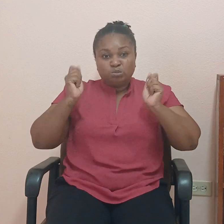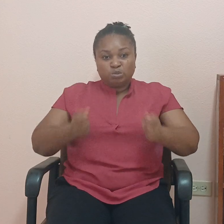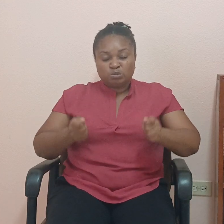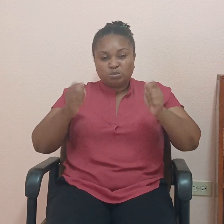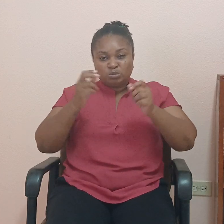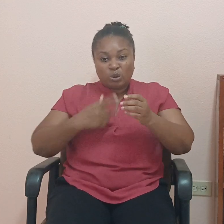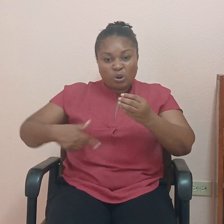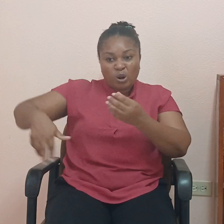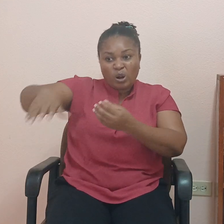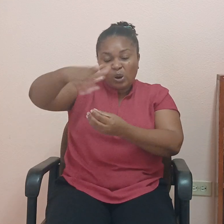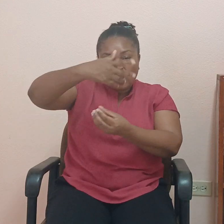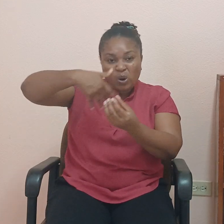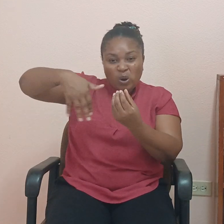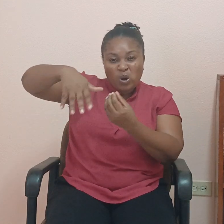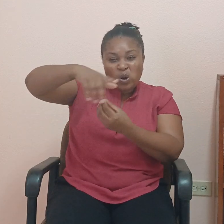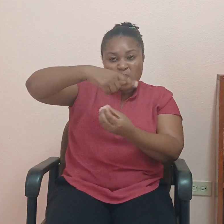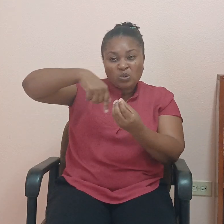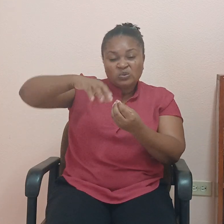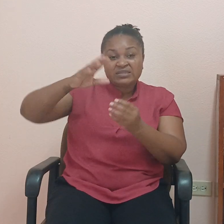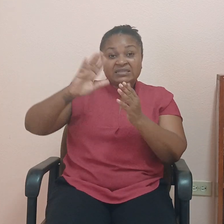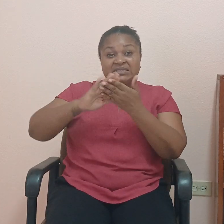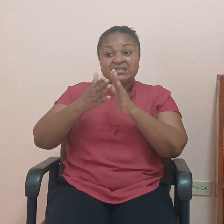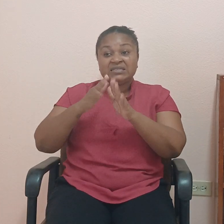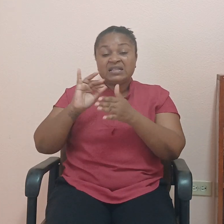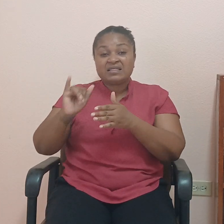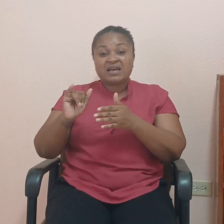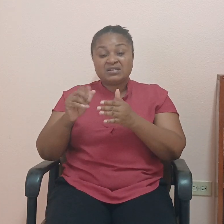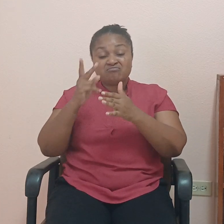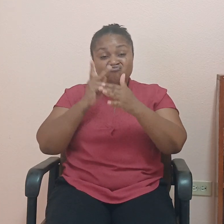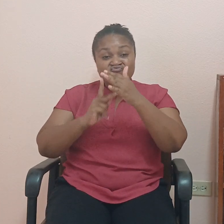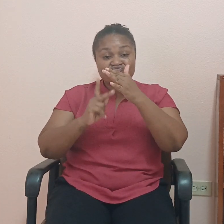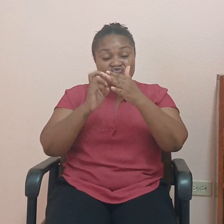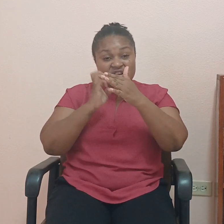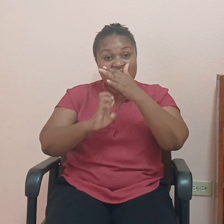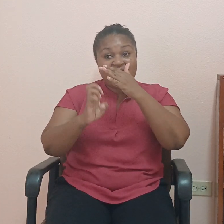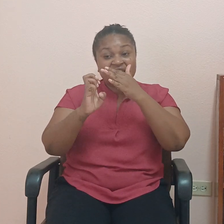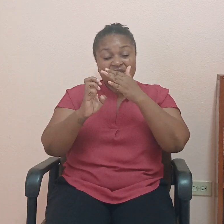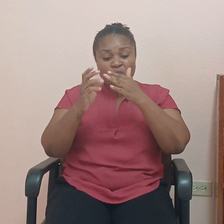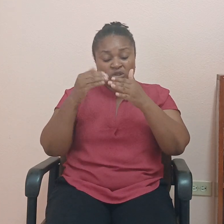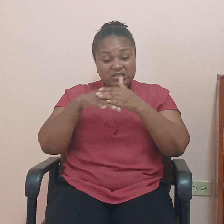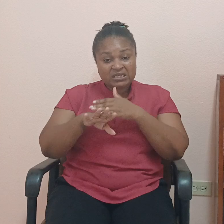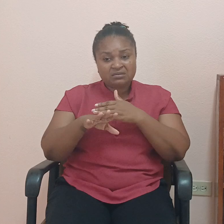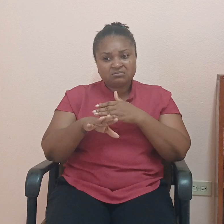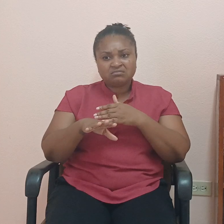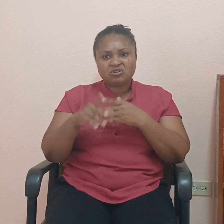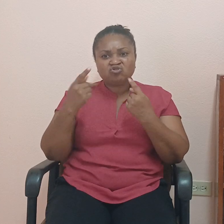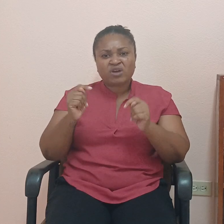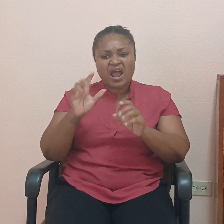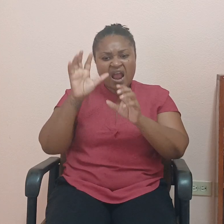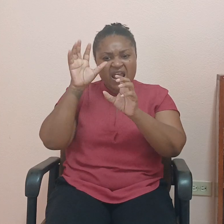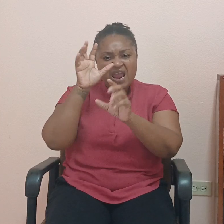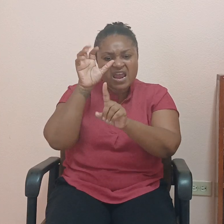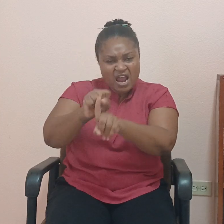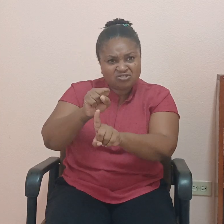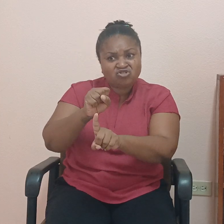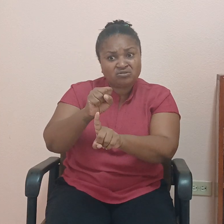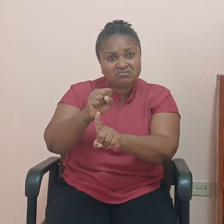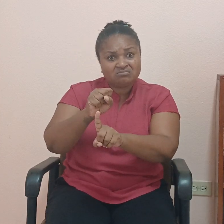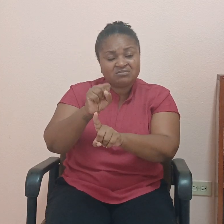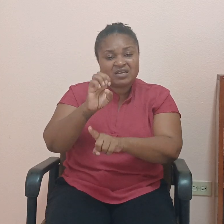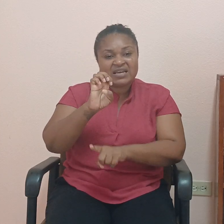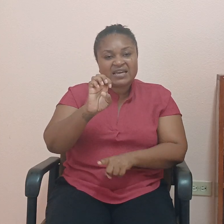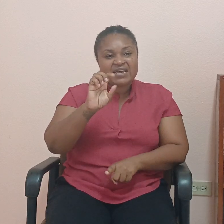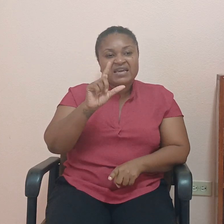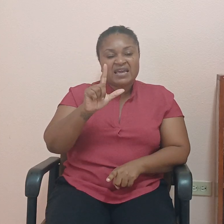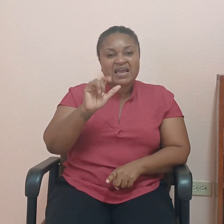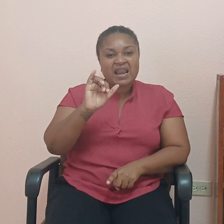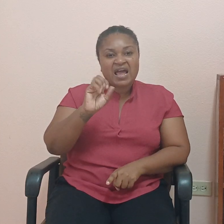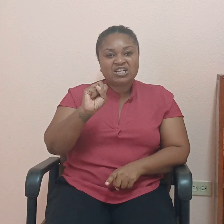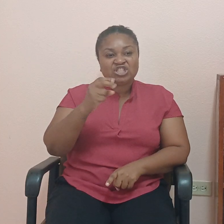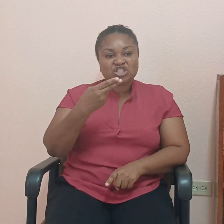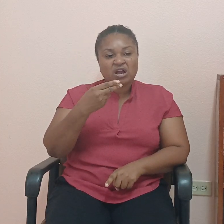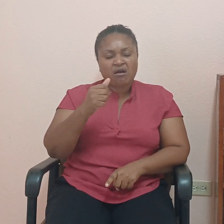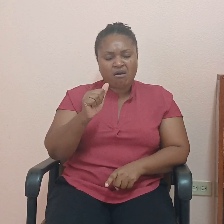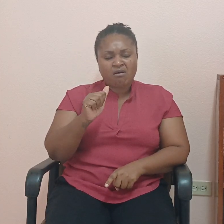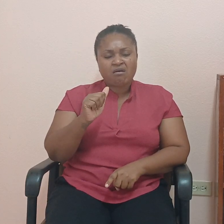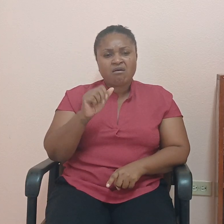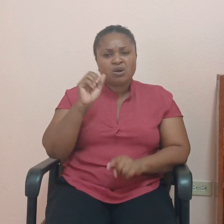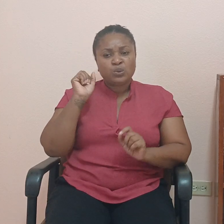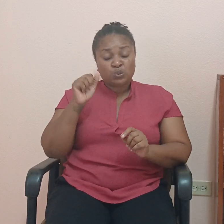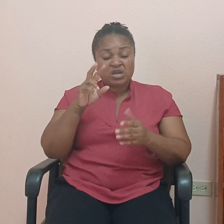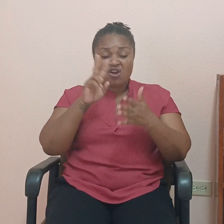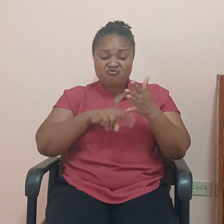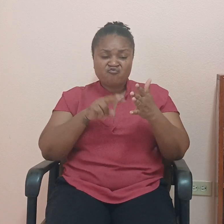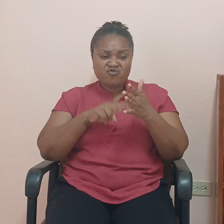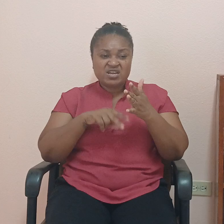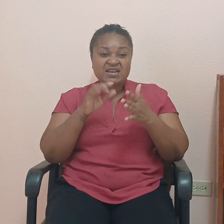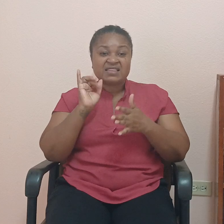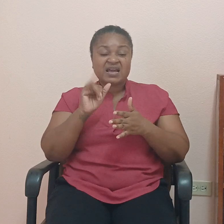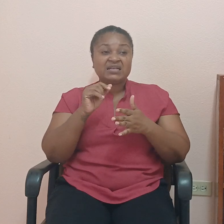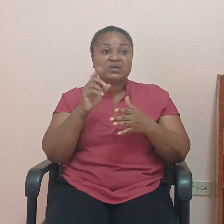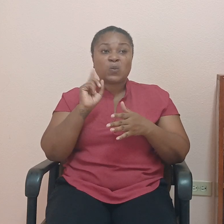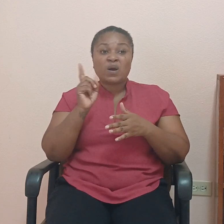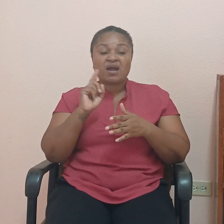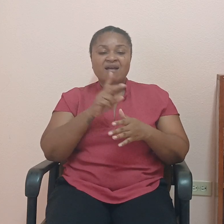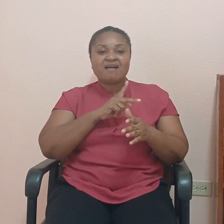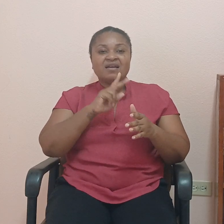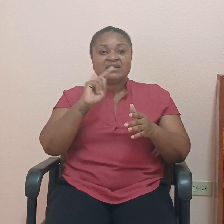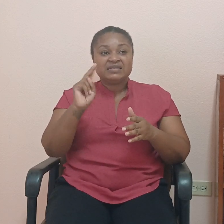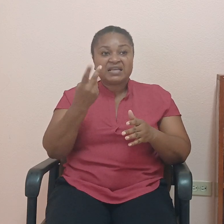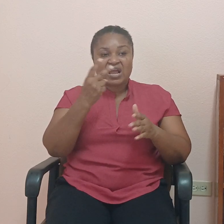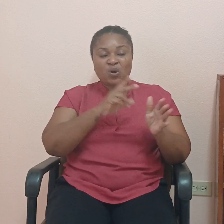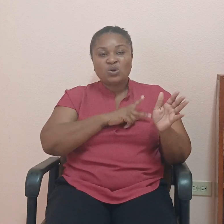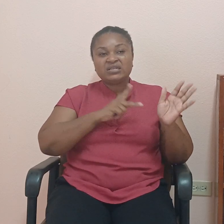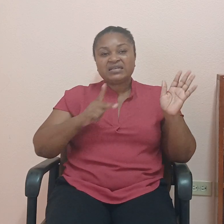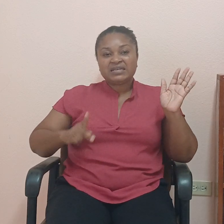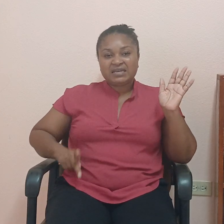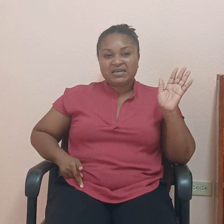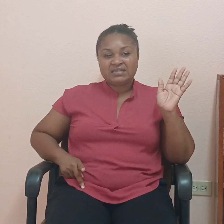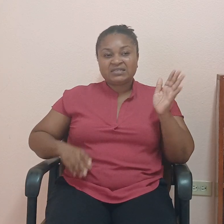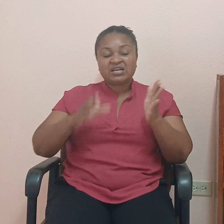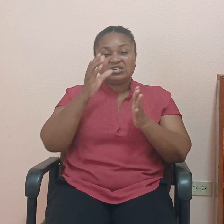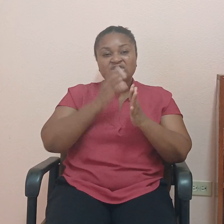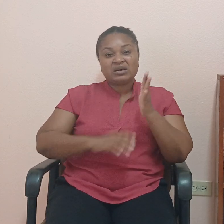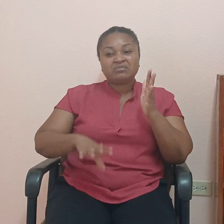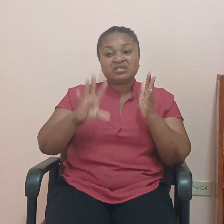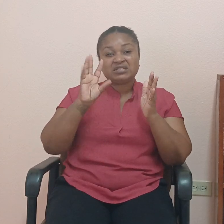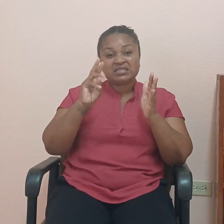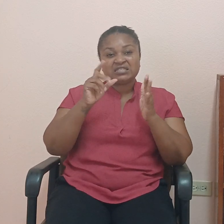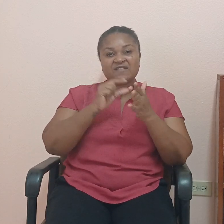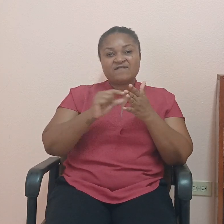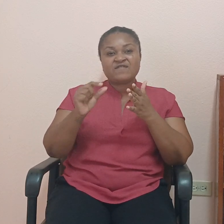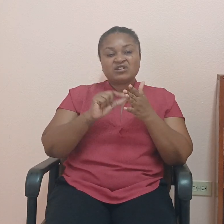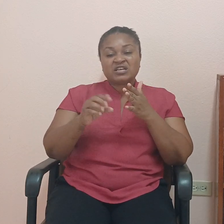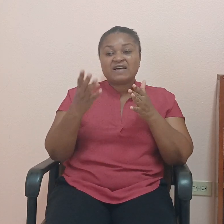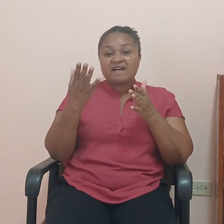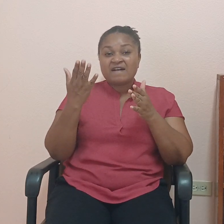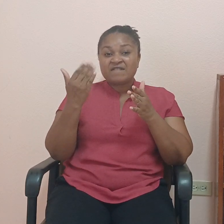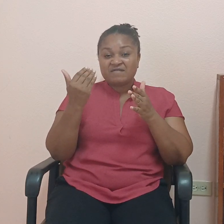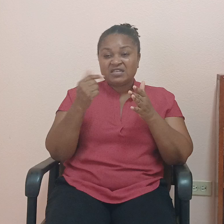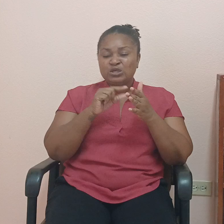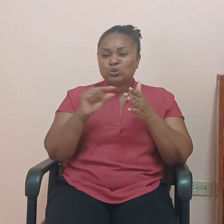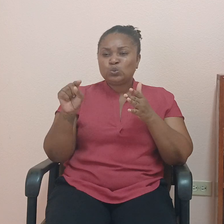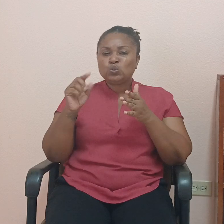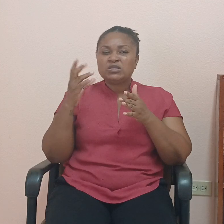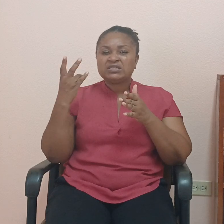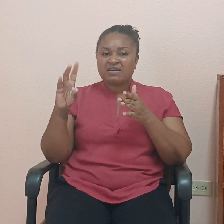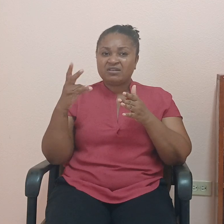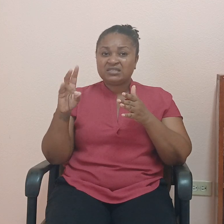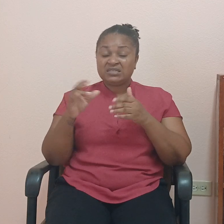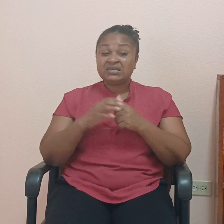ELISHA WAS IN, INTENDING TO CAPTURE HIM. HERE IS WHAT HAPPENEDBNEXT. (READ 2 KINGS 6:15-17)